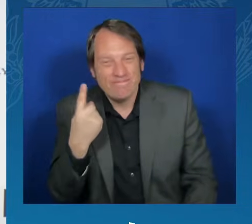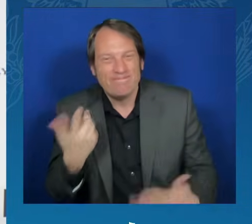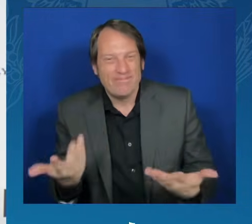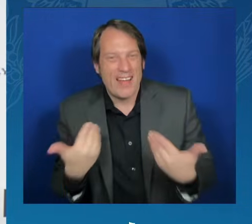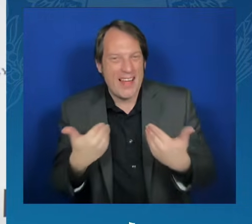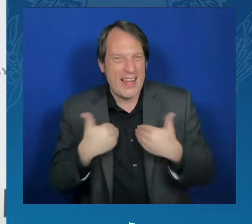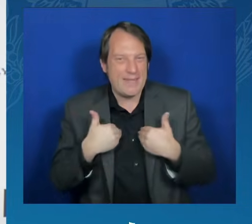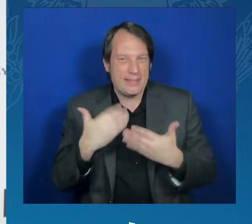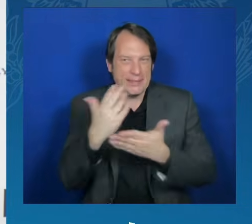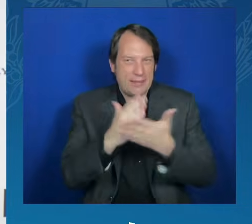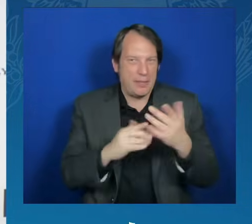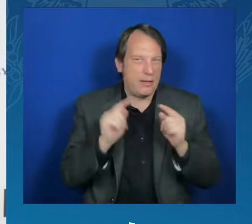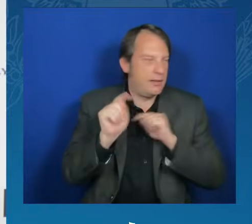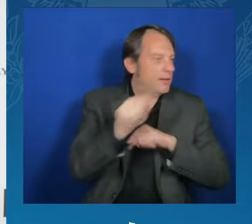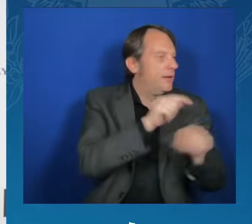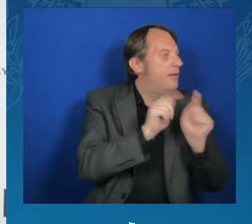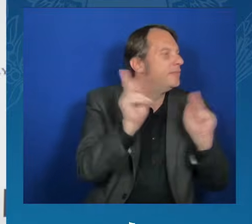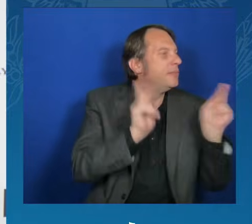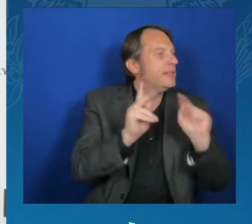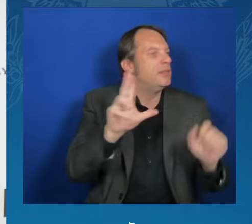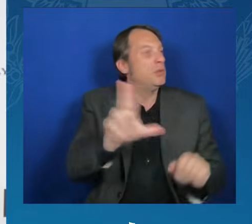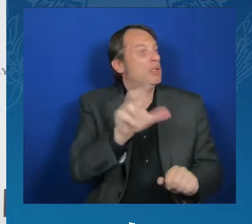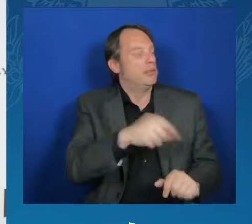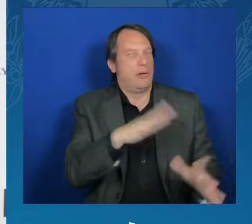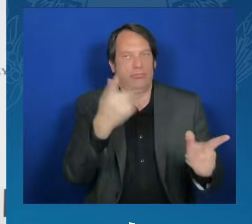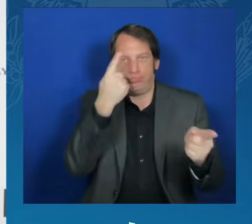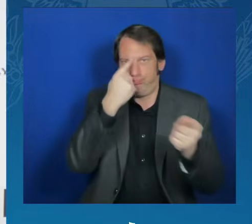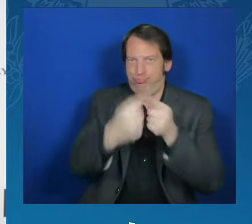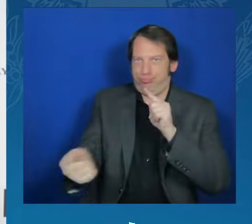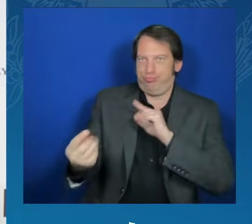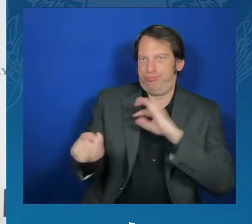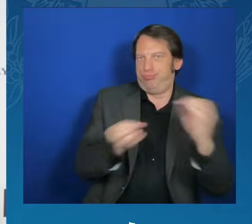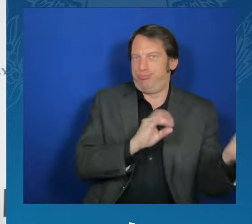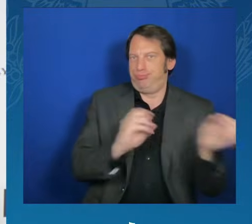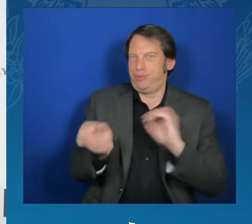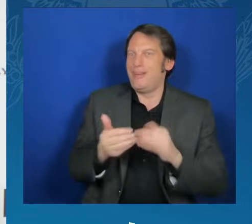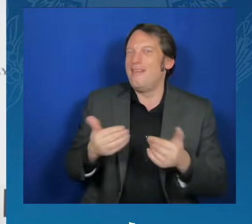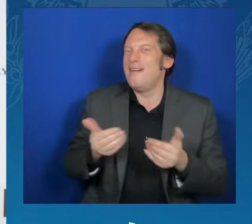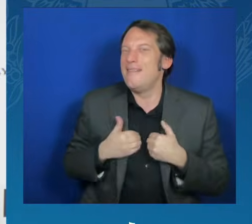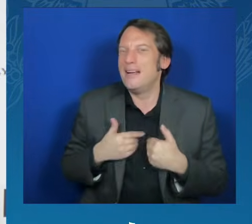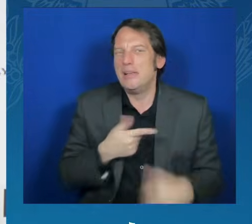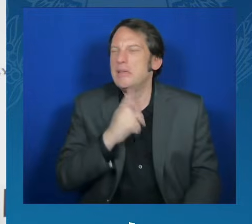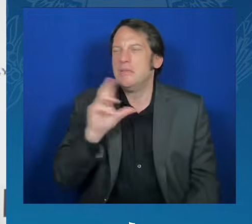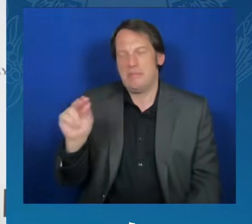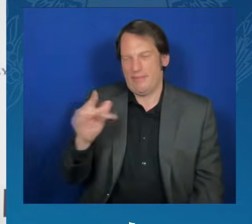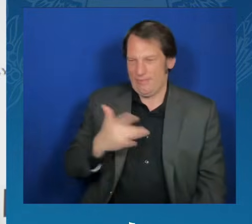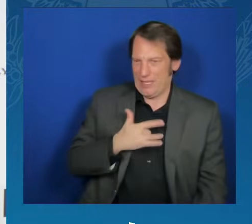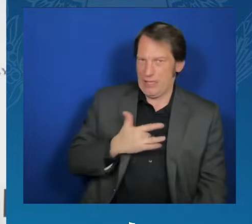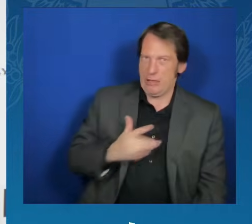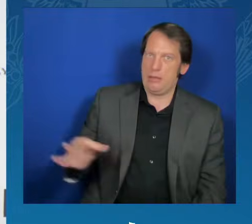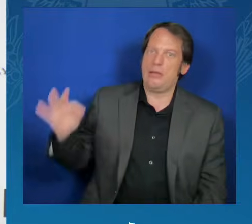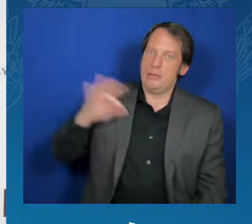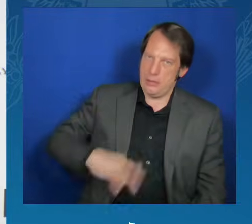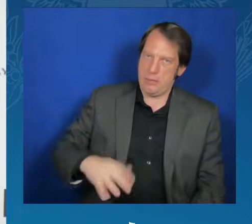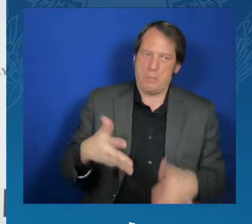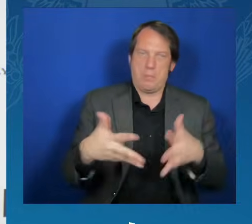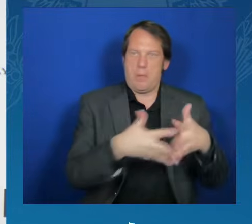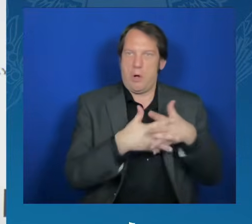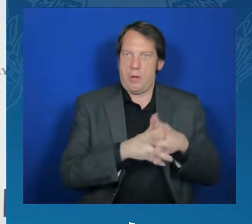They suggest it is in the best interest of the American people to isolate ourselves from the world,